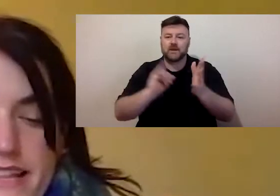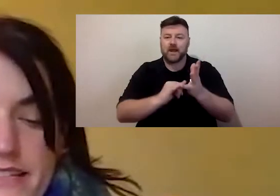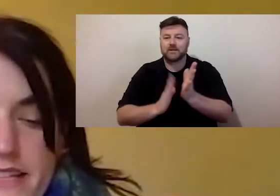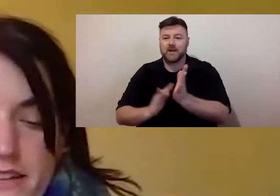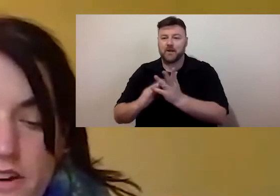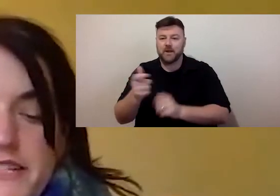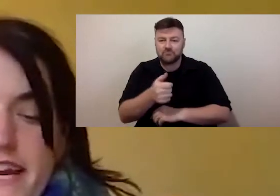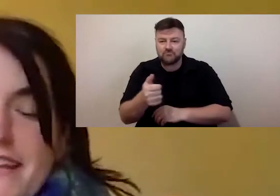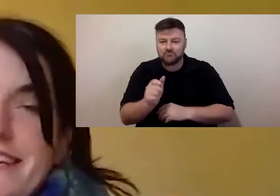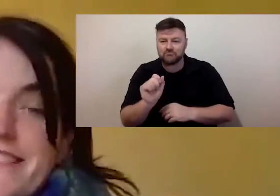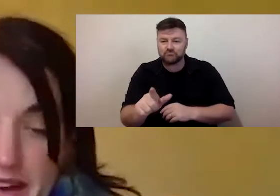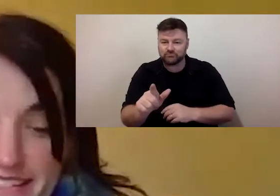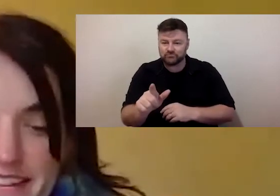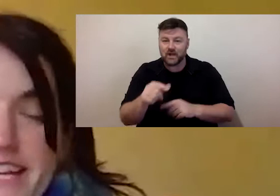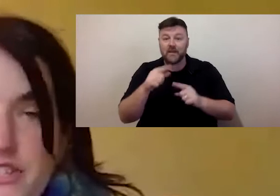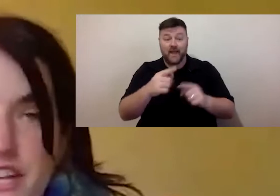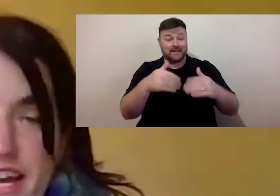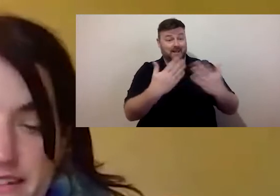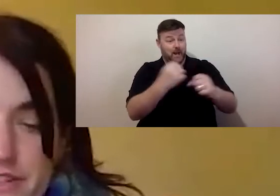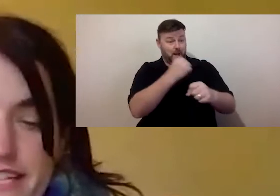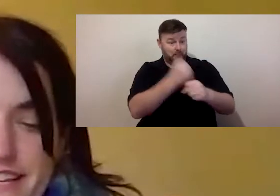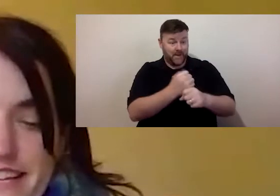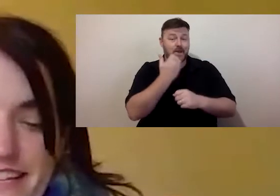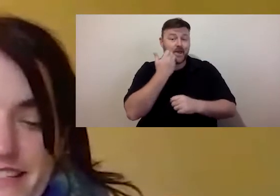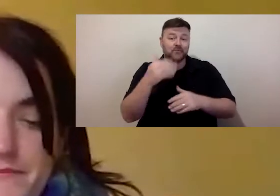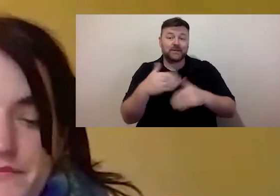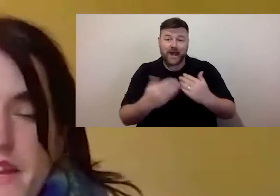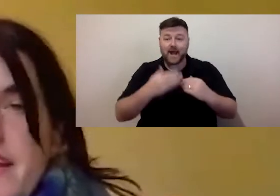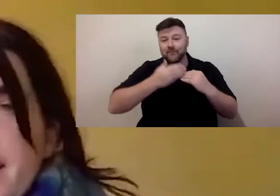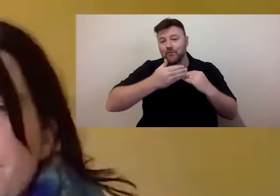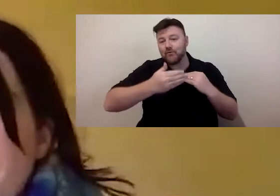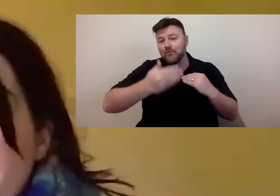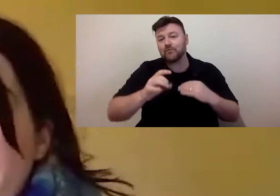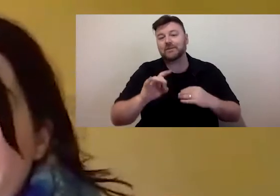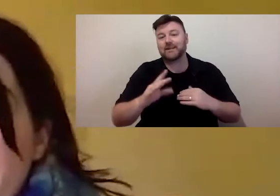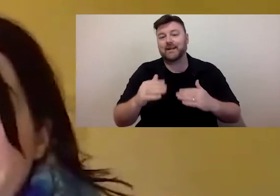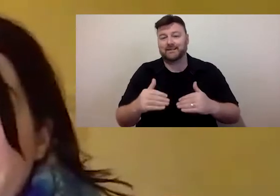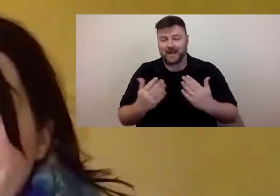that it is made, each day, for a 10-day season. It will work on most